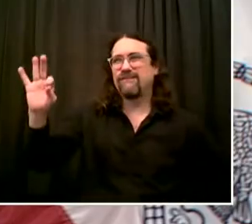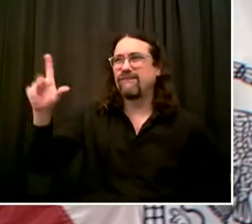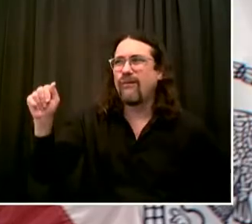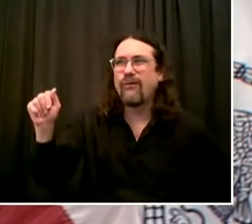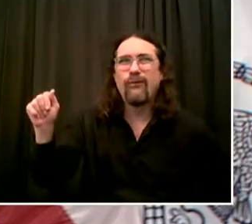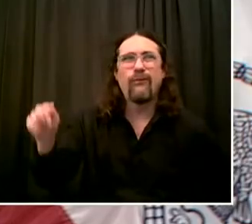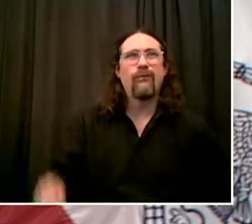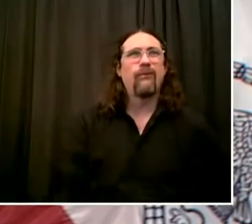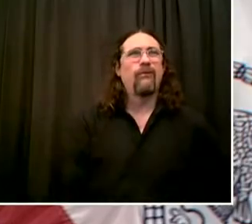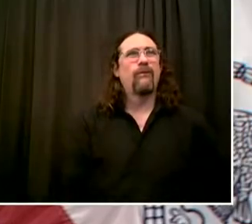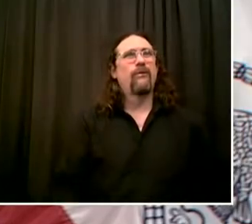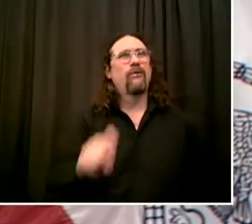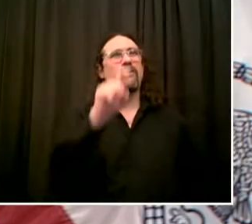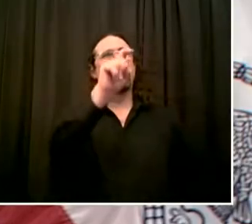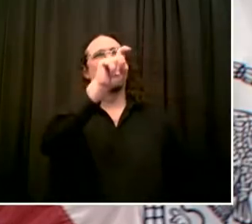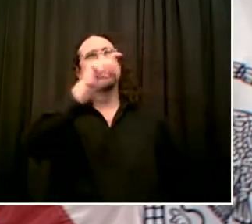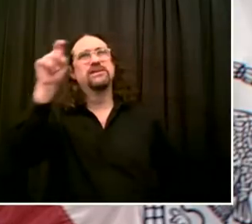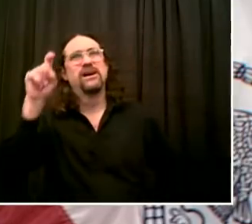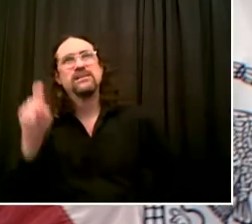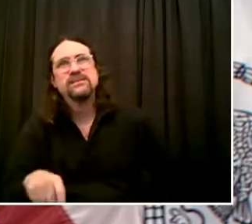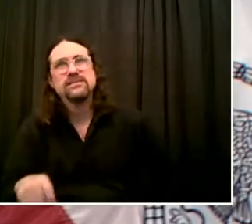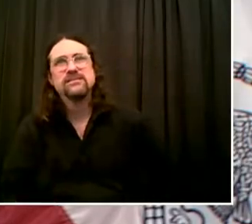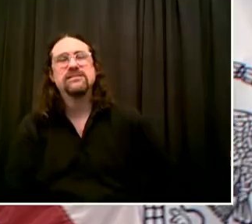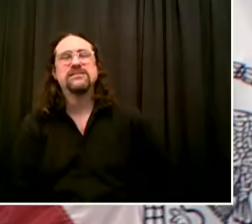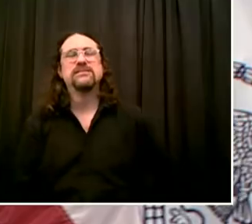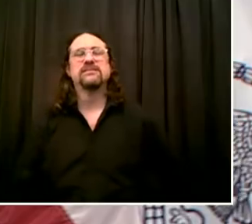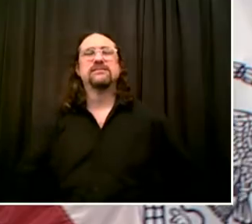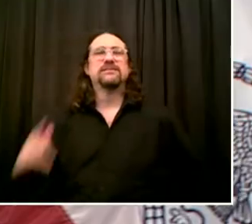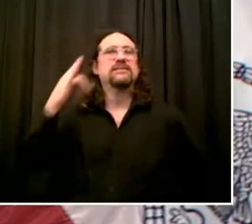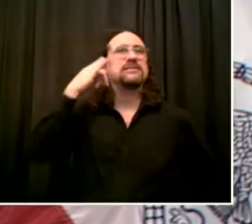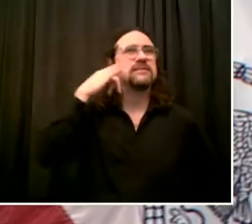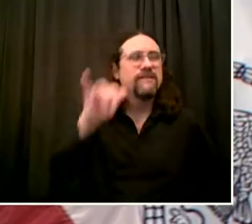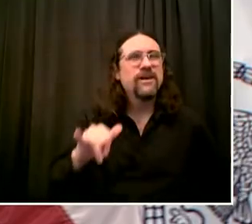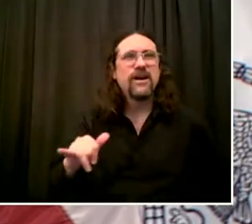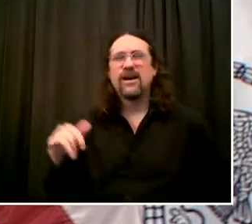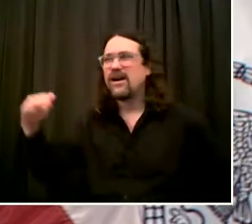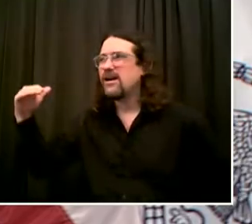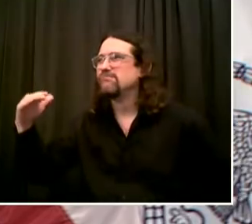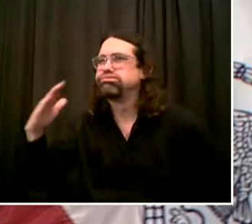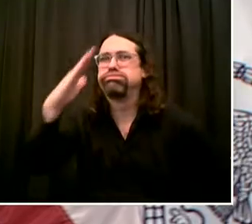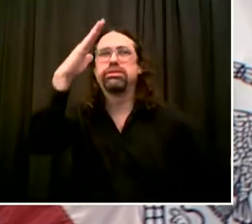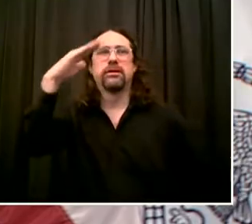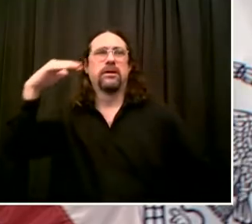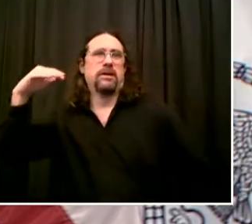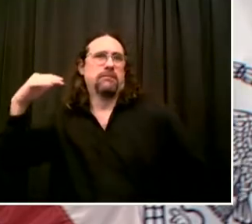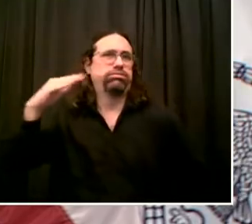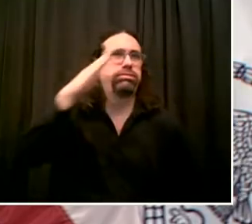PRLOBEMS REVOLVING AROUND PEOPLE GOING CKBA TO BA ARSND RESTAURANTS